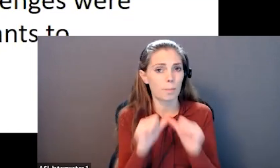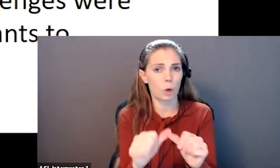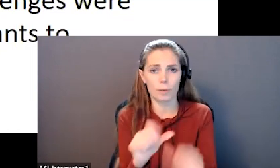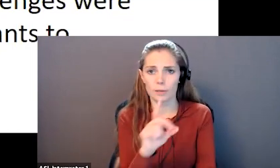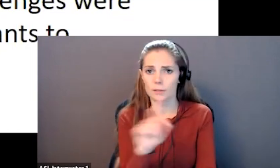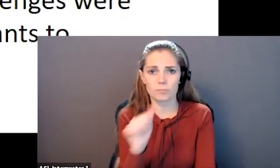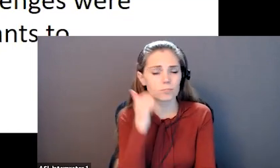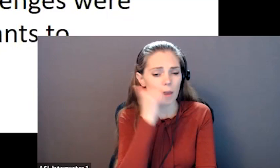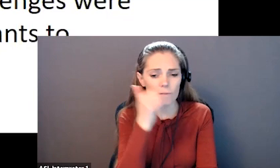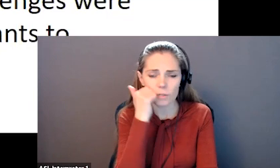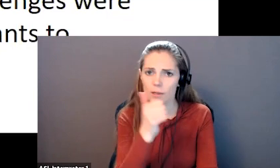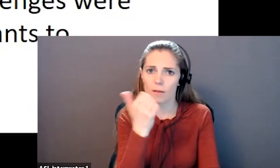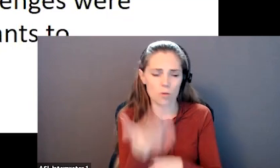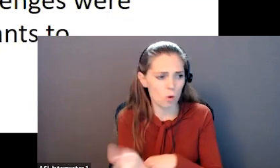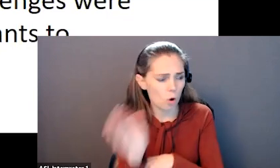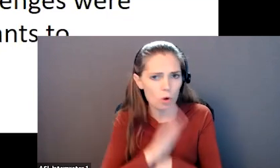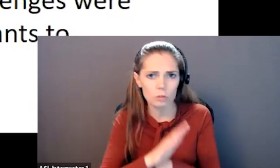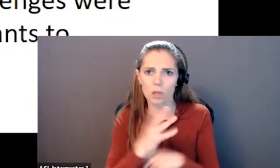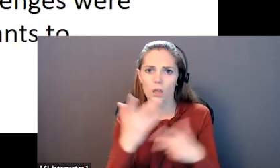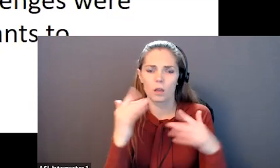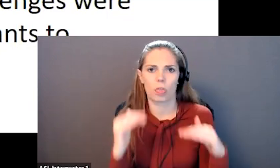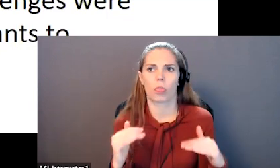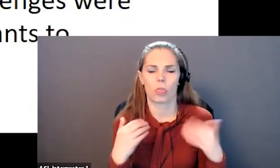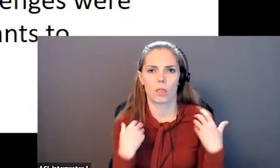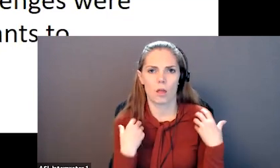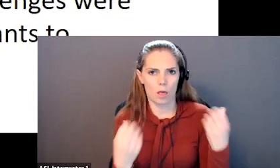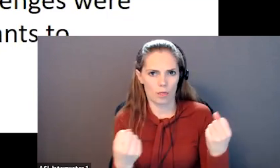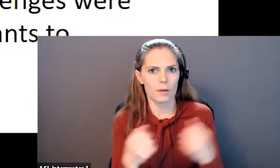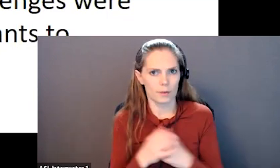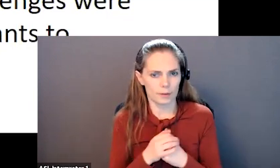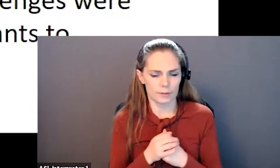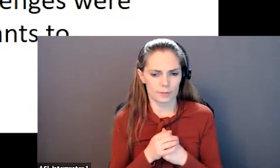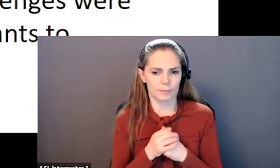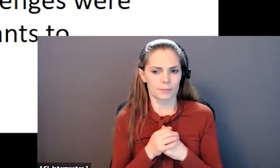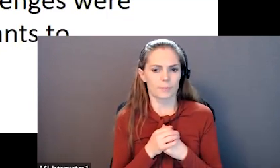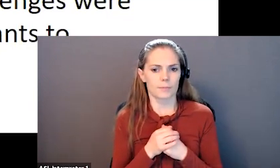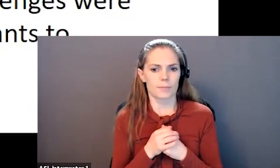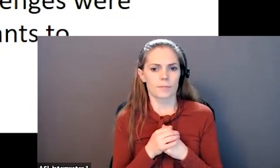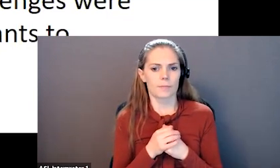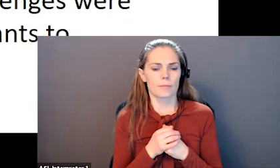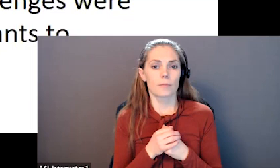relative to their baseline health however they might have experienced an episodic nature in